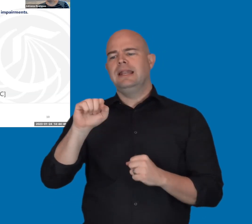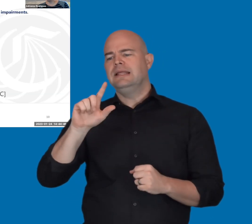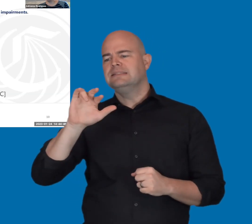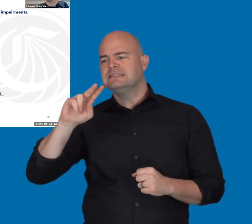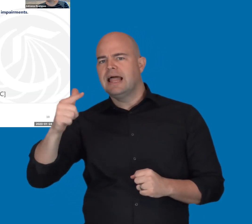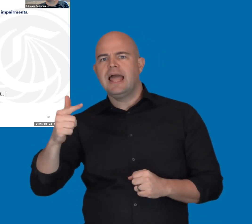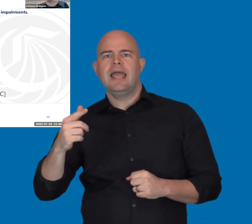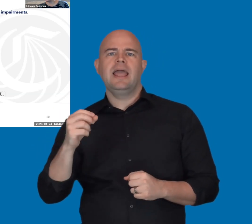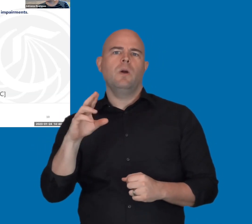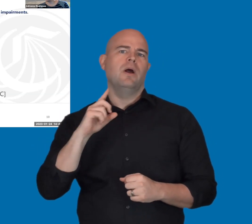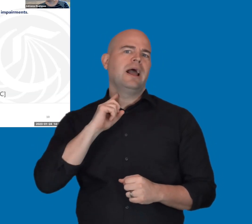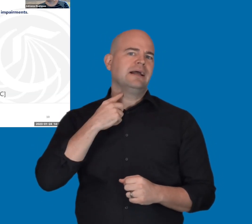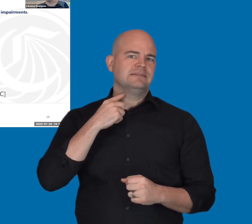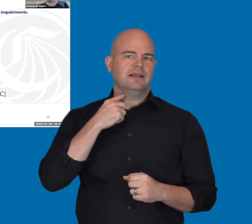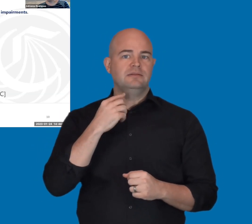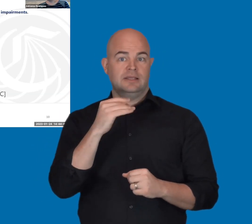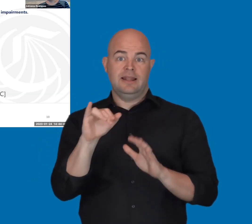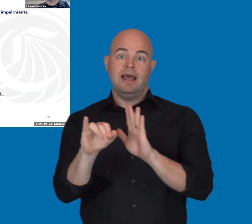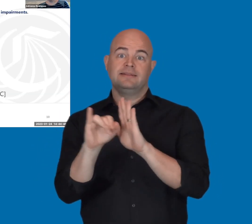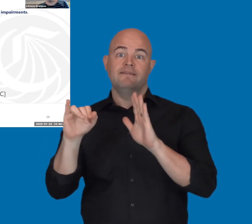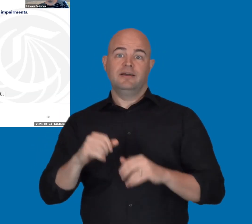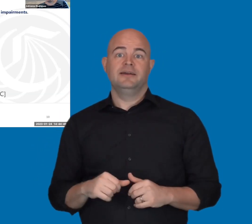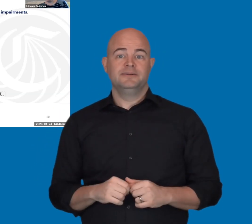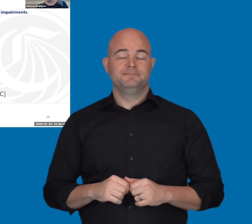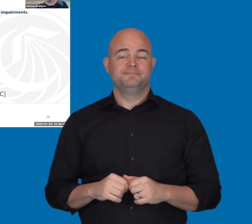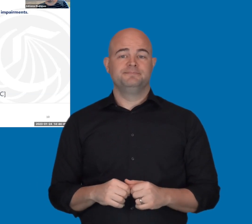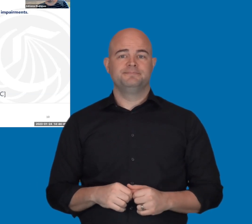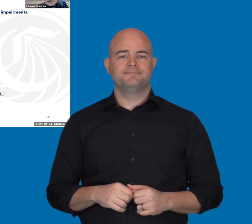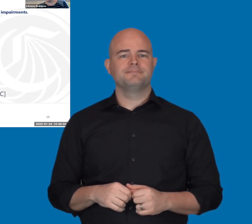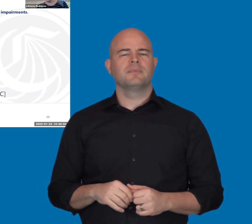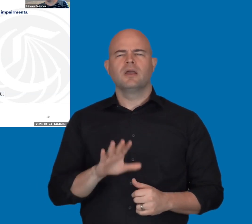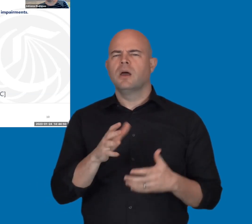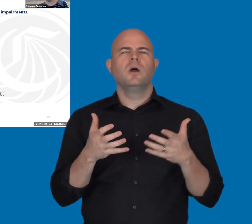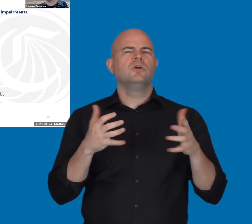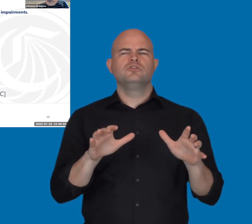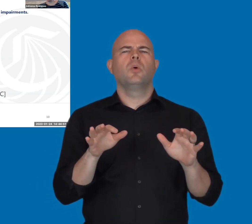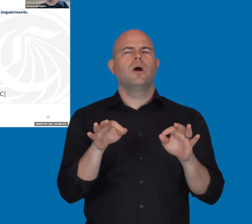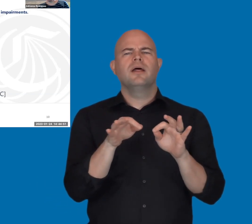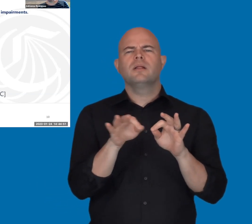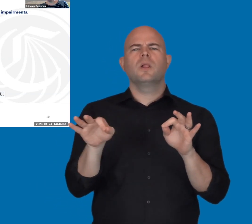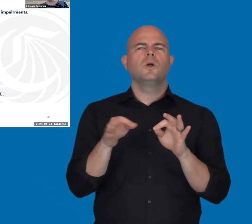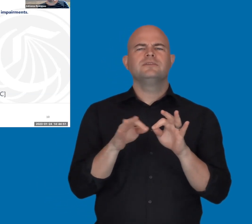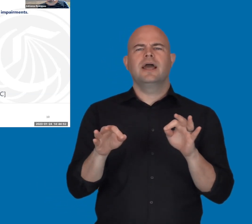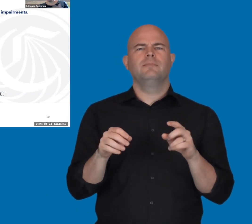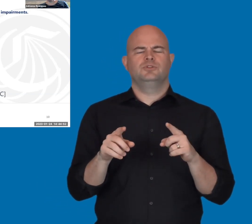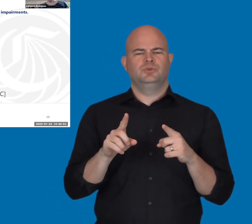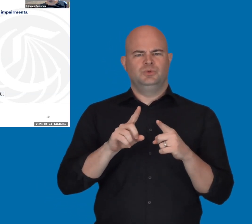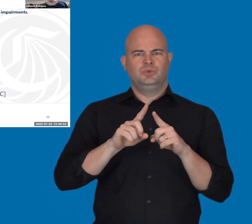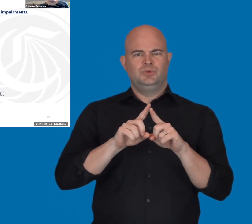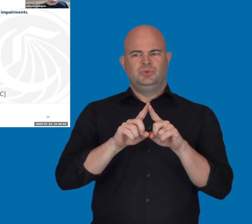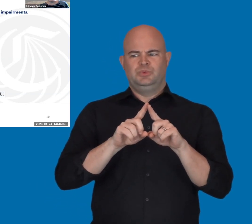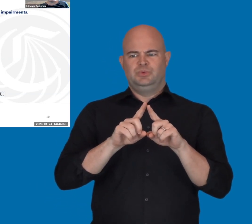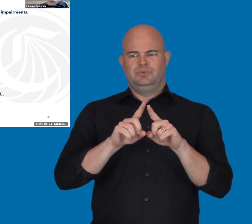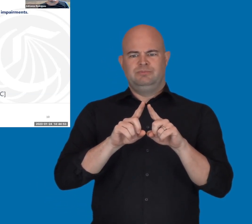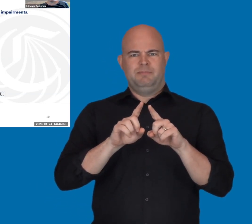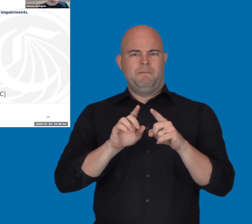Oh, getting ahead of myself. You don't want your captions to obscure essential video elements.